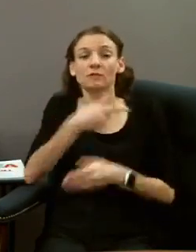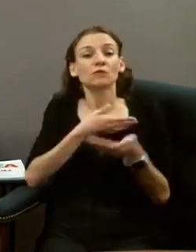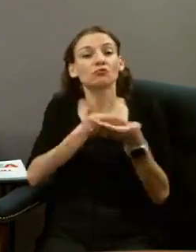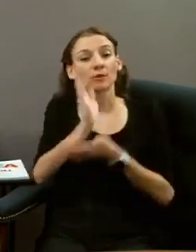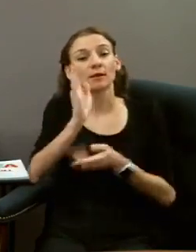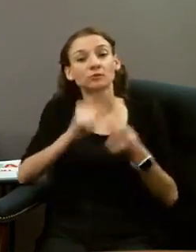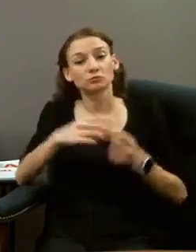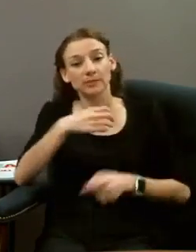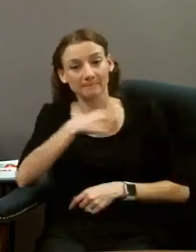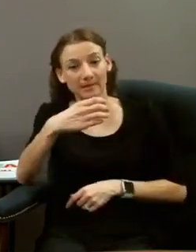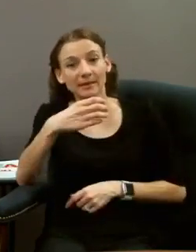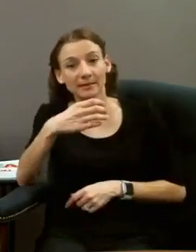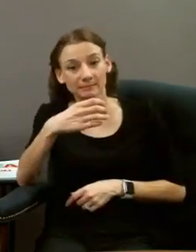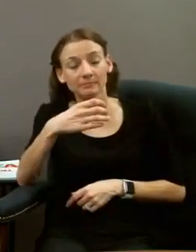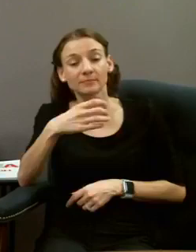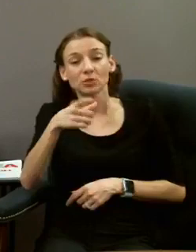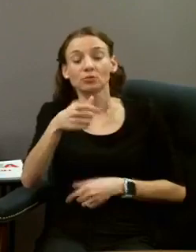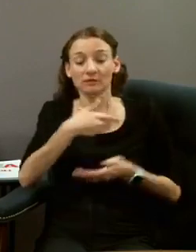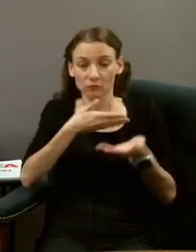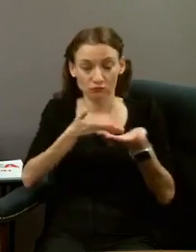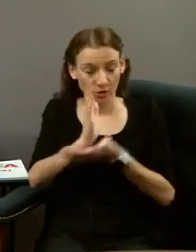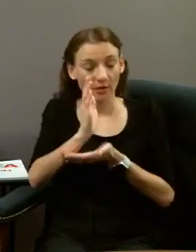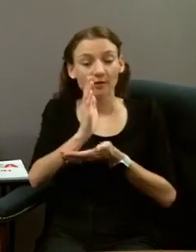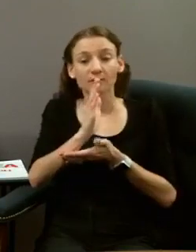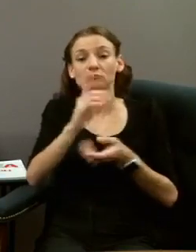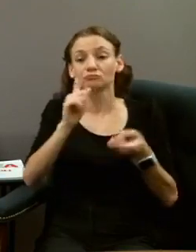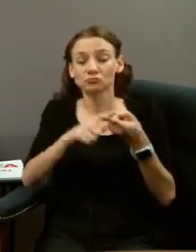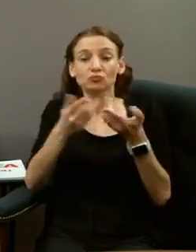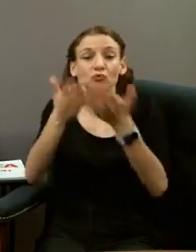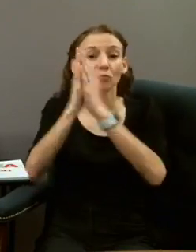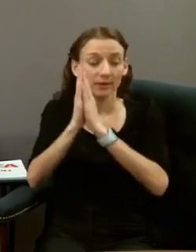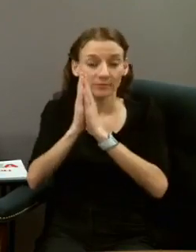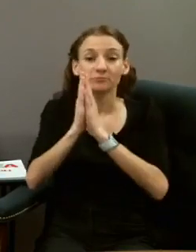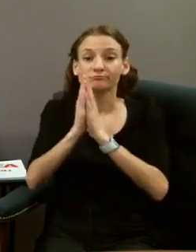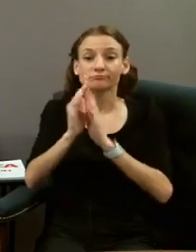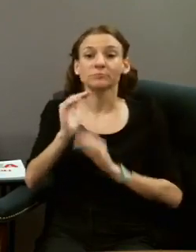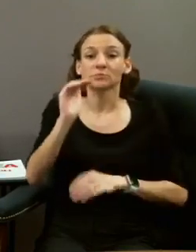you have the right to request a Child Protective Services,